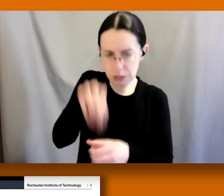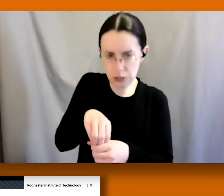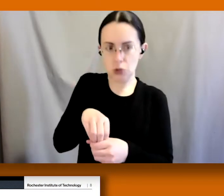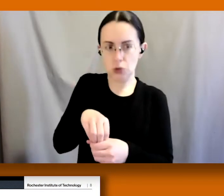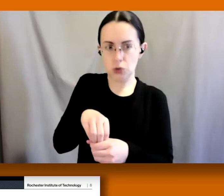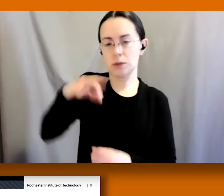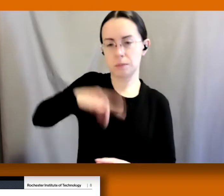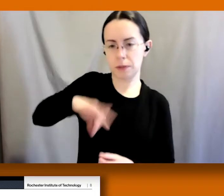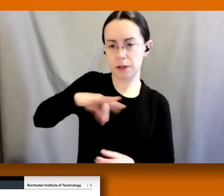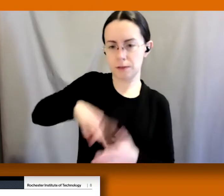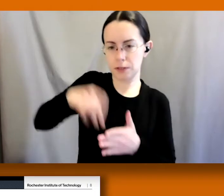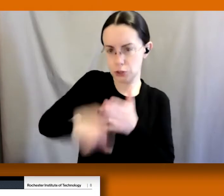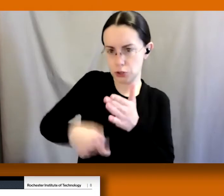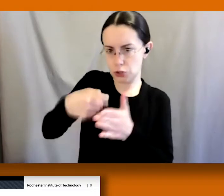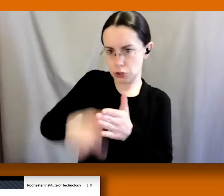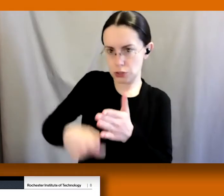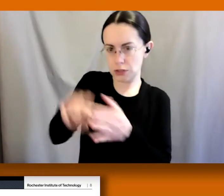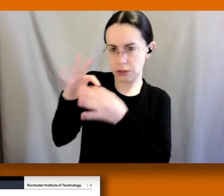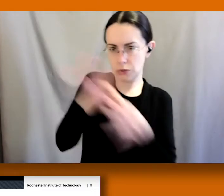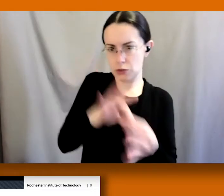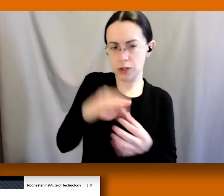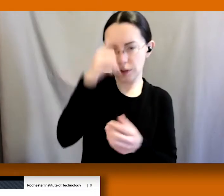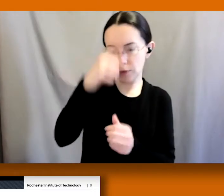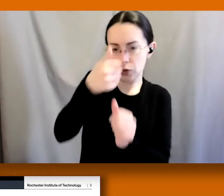associated with each person's effort.